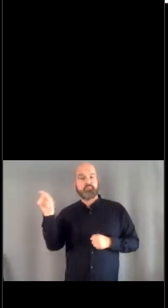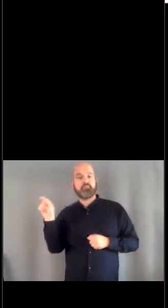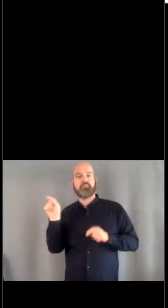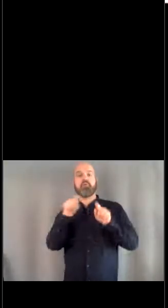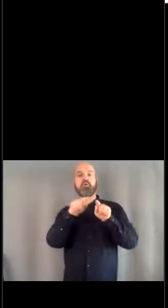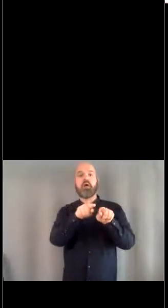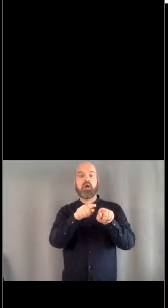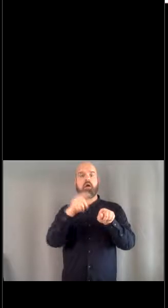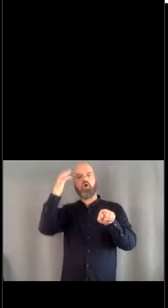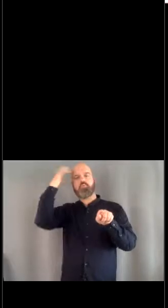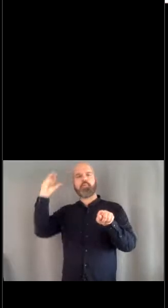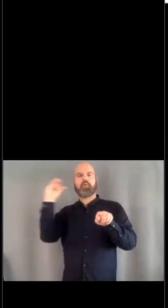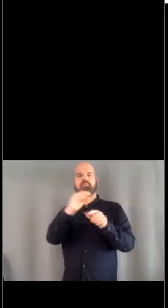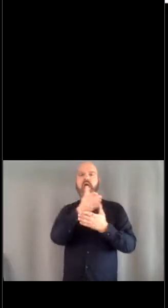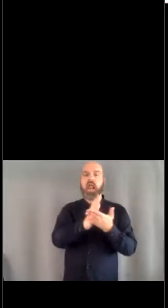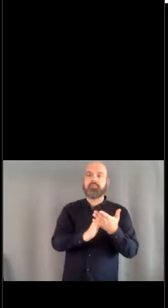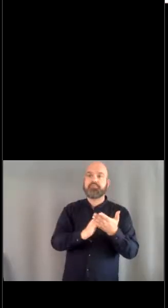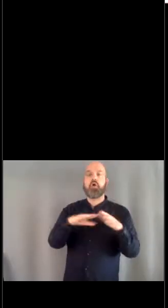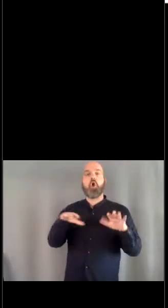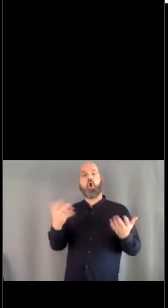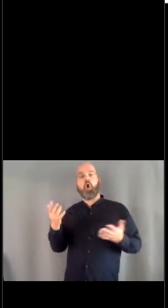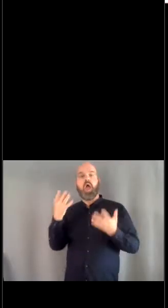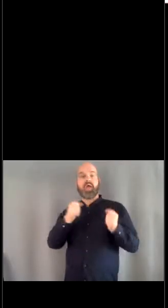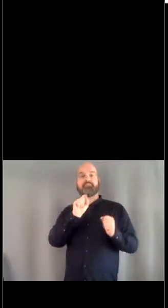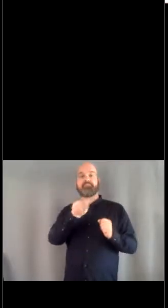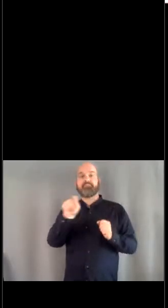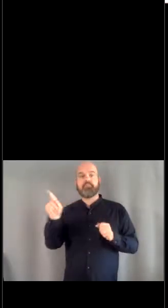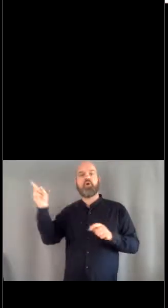to have a disability and to have to live in poverty.